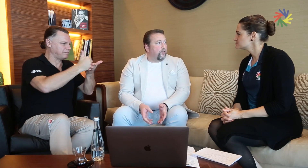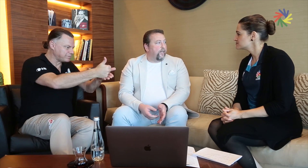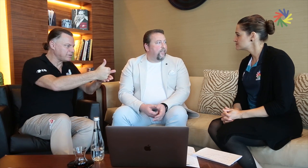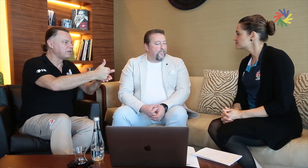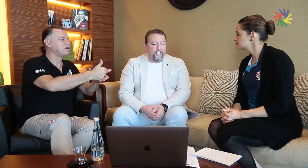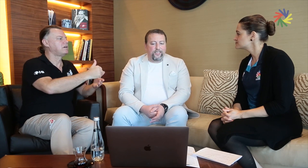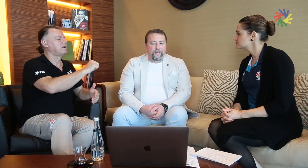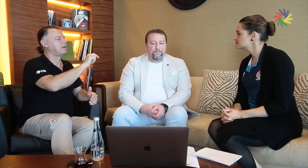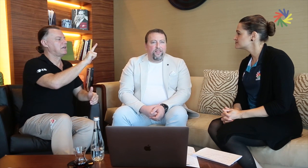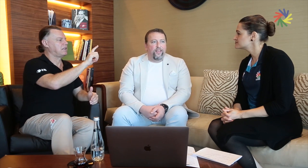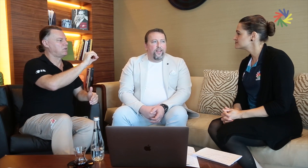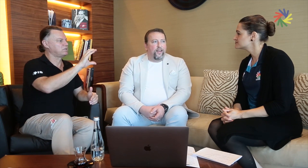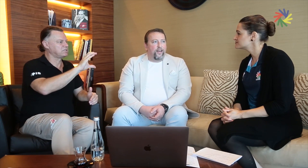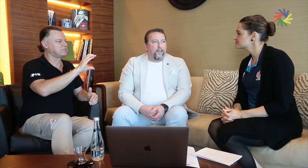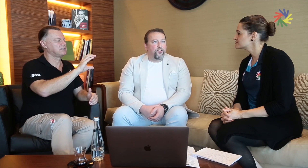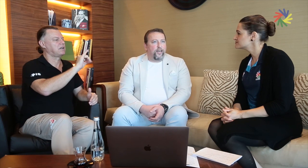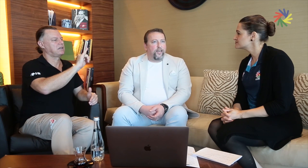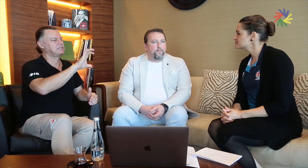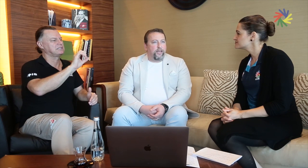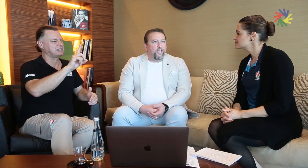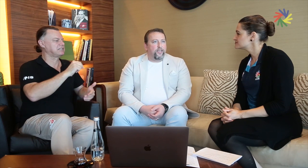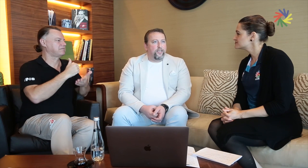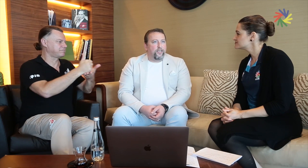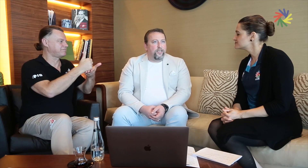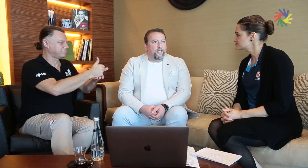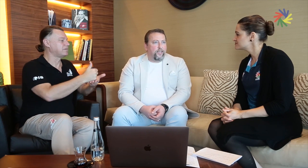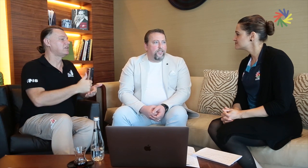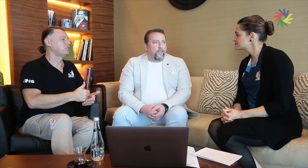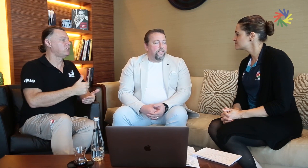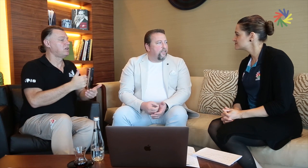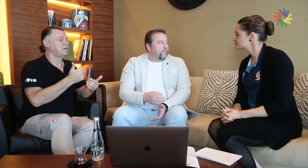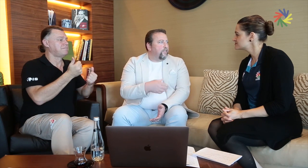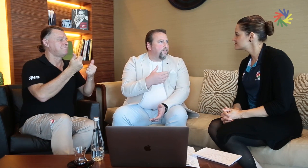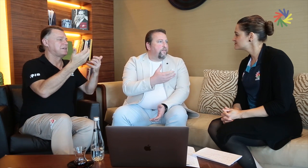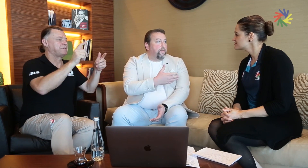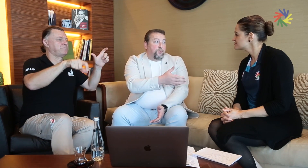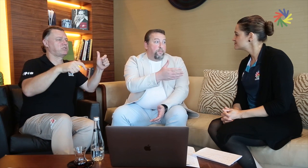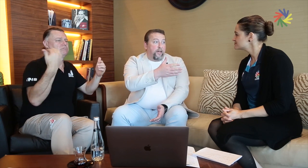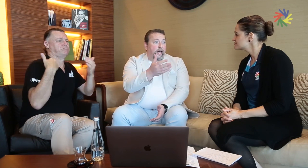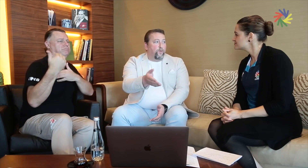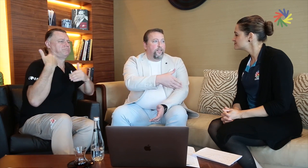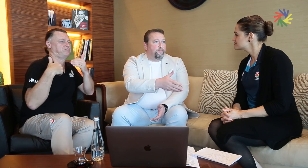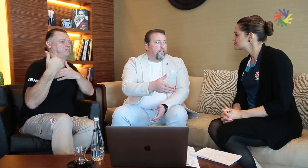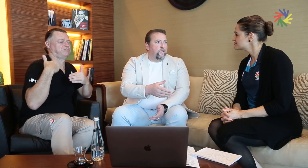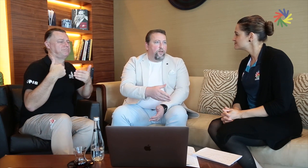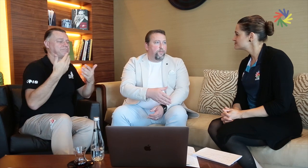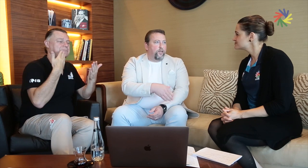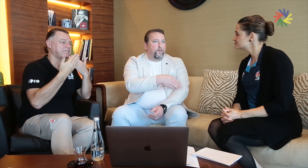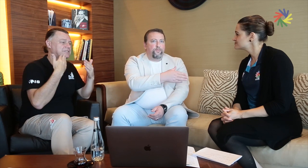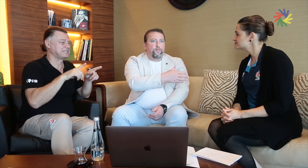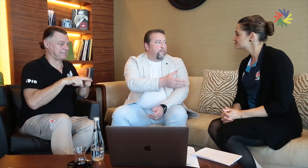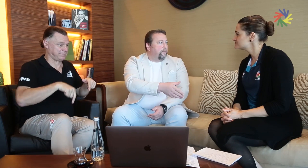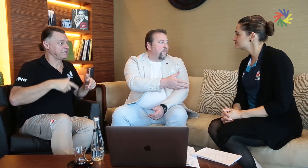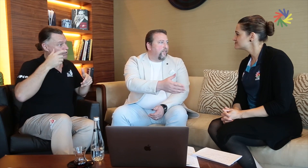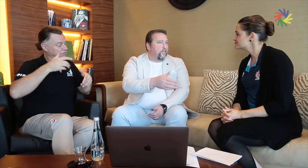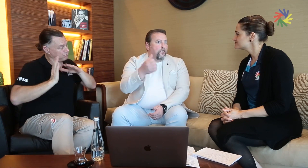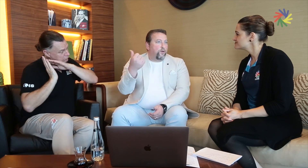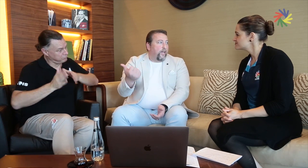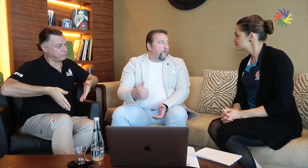this by offering live feed in the hotel